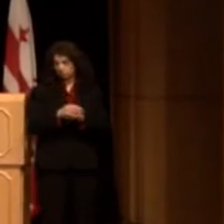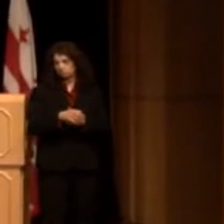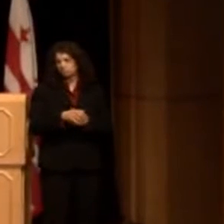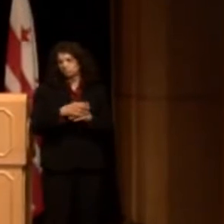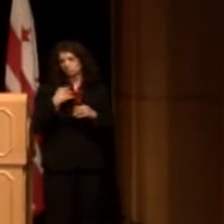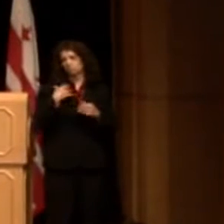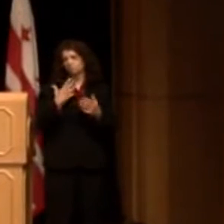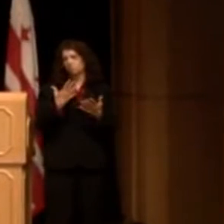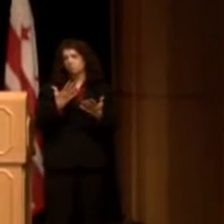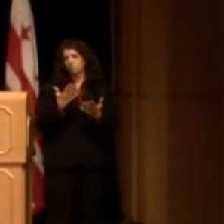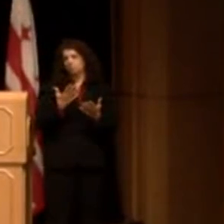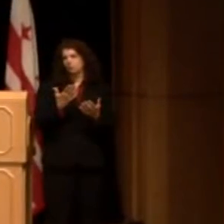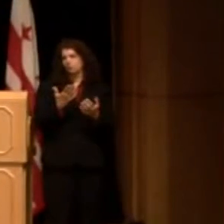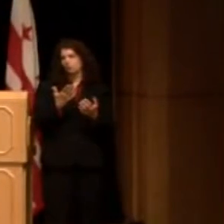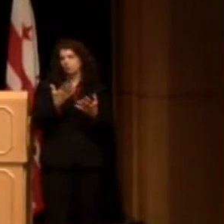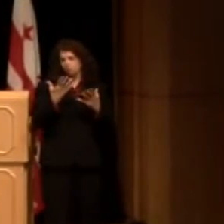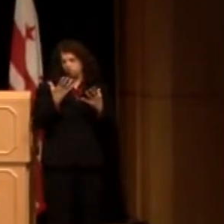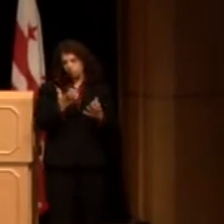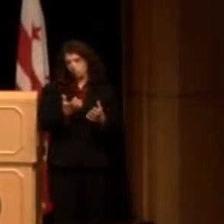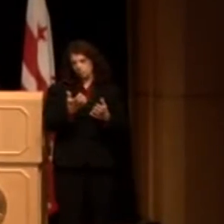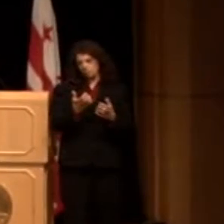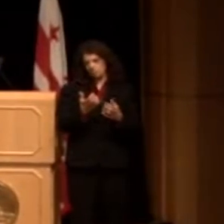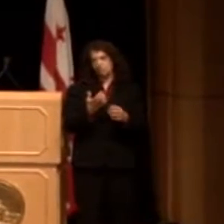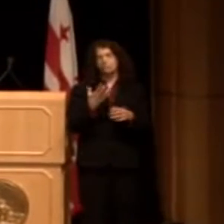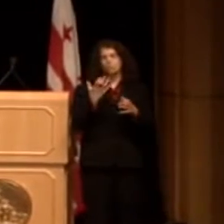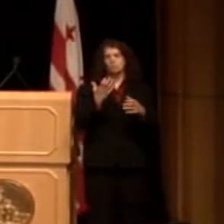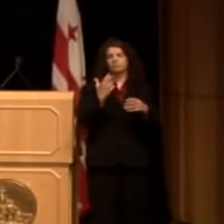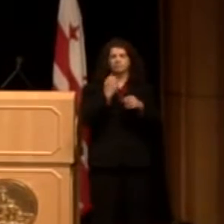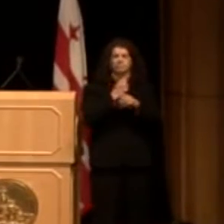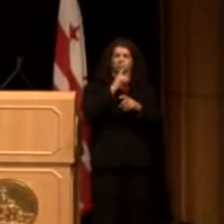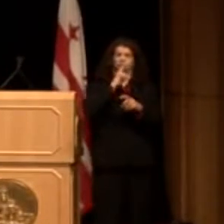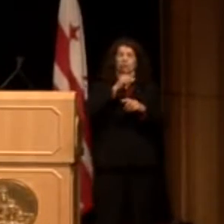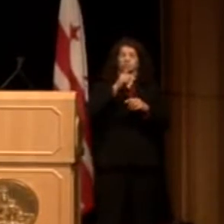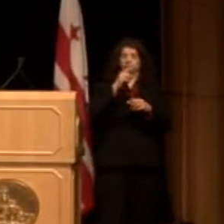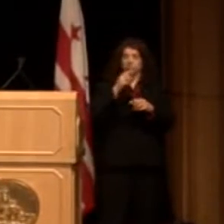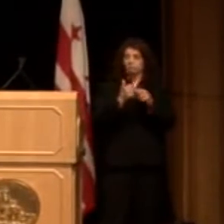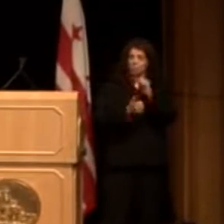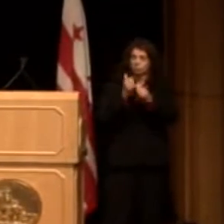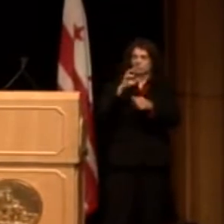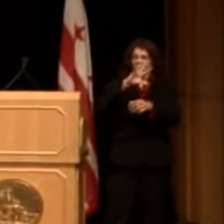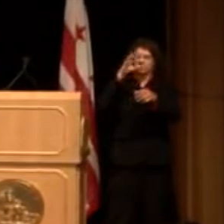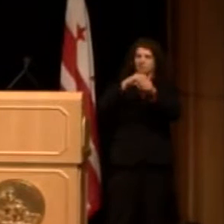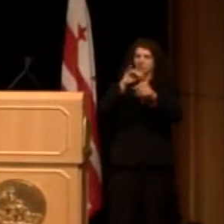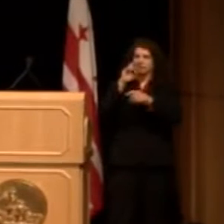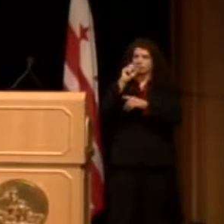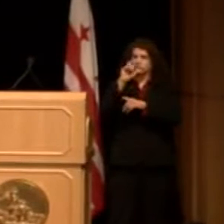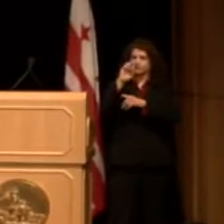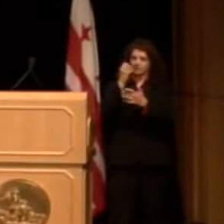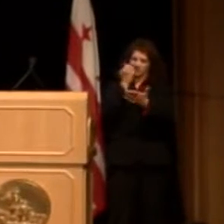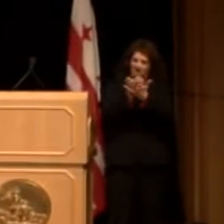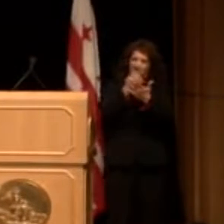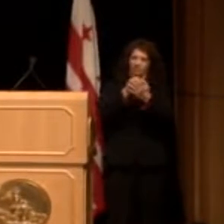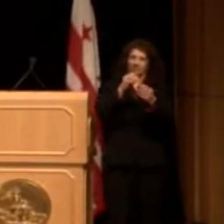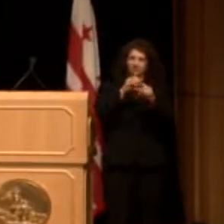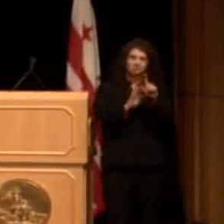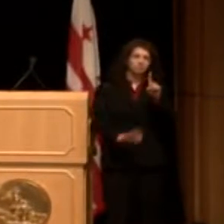WE WANT TO MAKE SURE WE ARE INCLUSIVE AS IT RELATES TO INNOVATION. WE WANT TO BE INCLUSIVE AS IT RELATES TO PROSPERITY IN THE DISTRICT OF COLUMBIA.